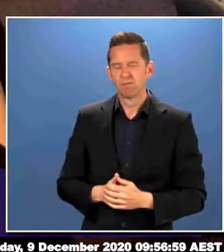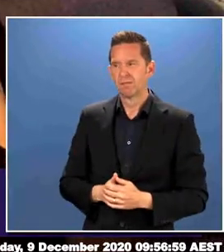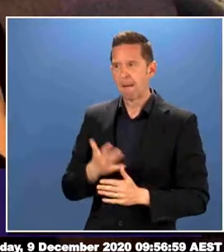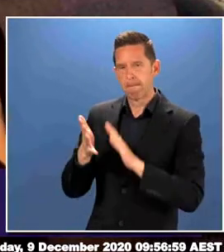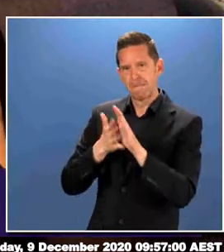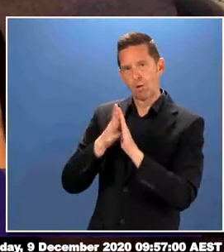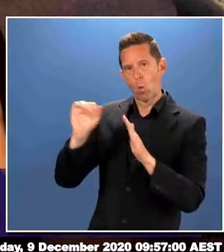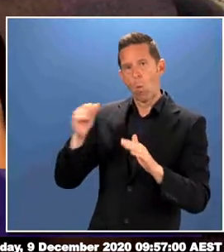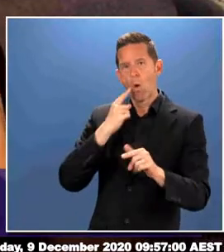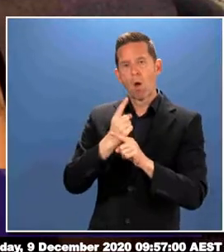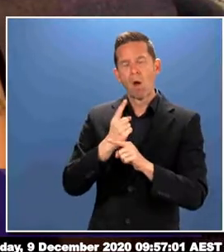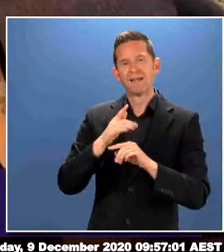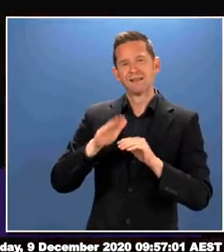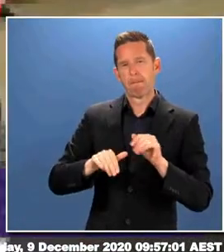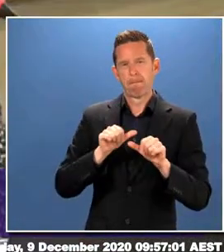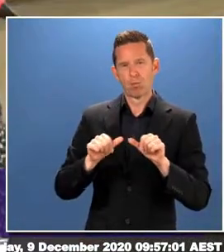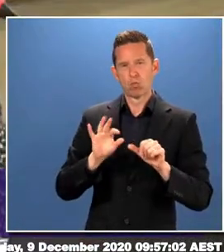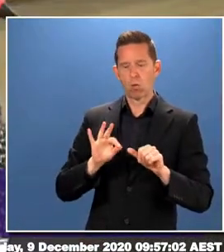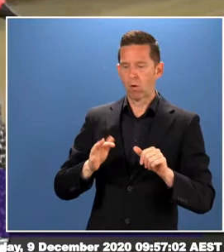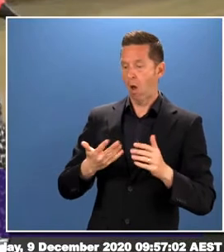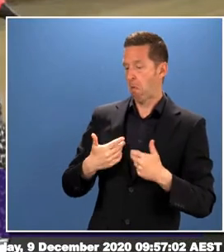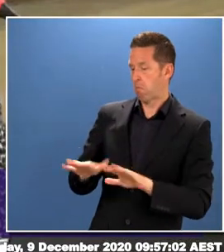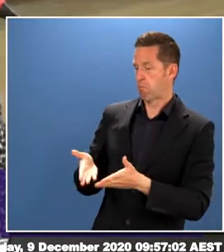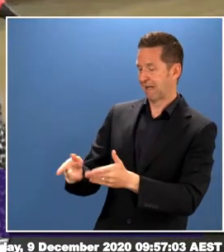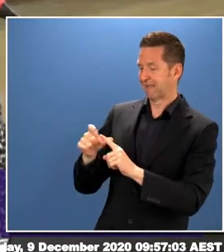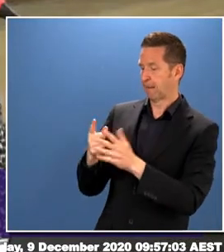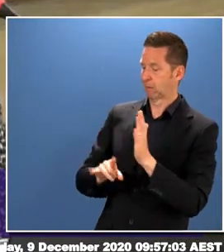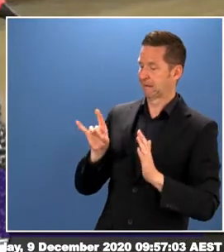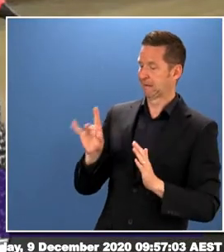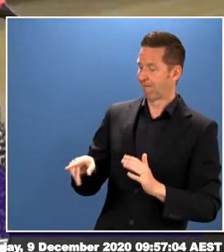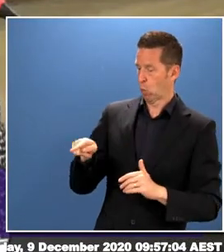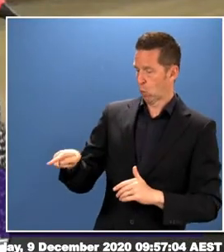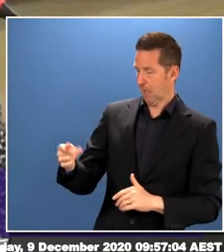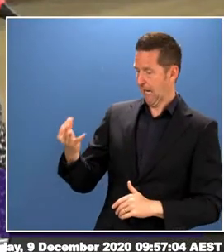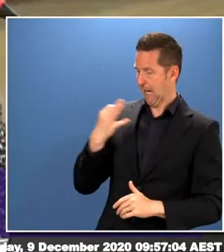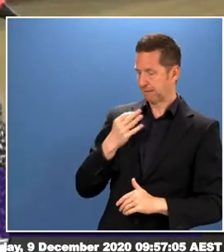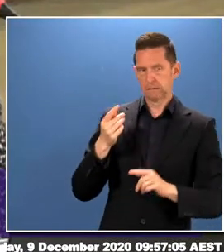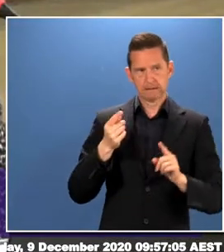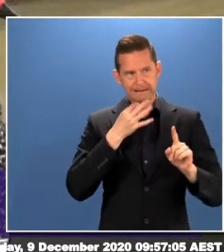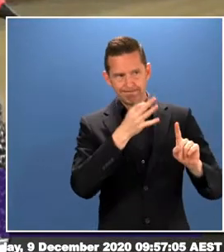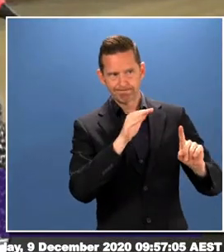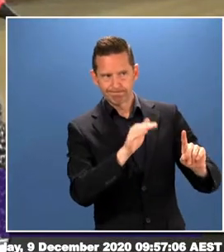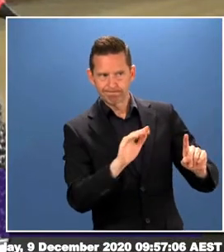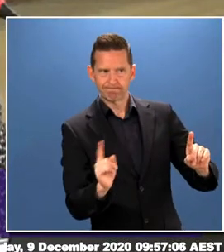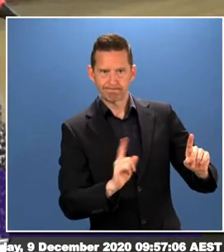disability to request and ask for the modifications or adaptations that